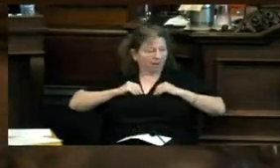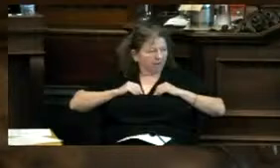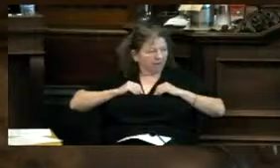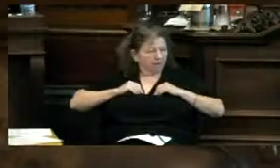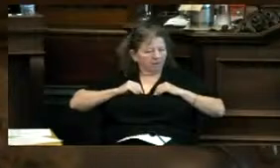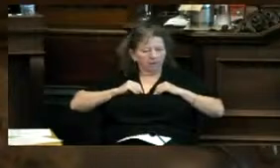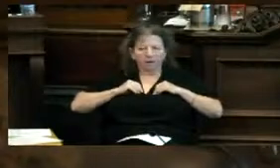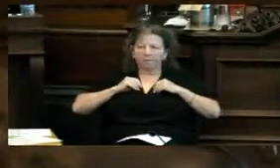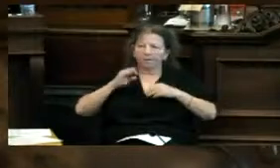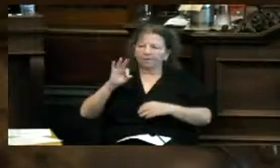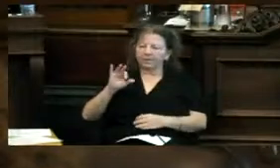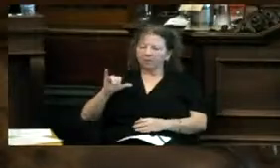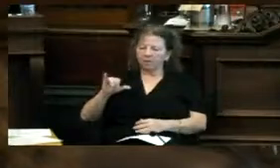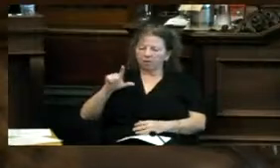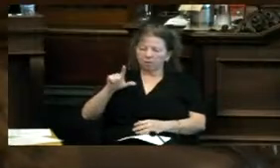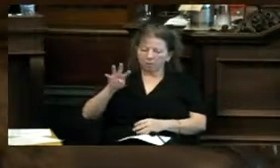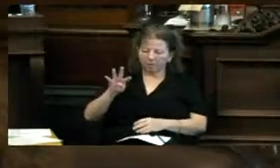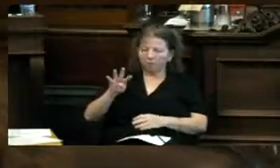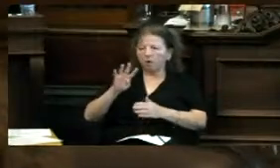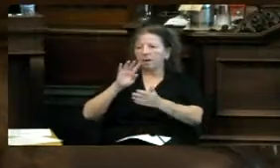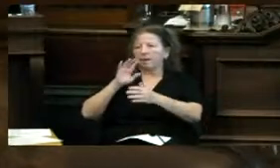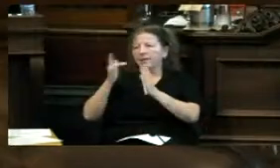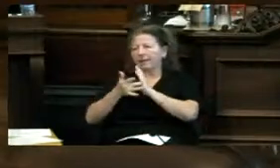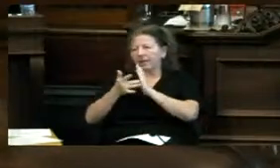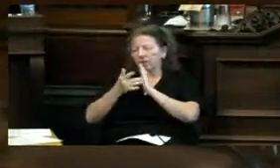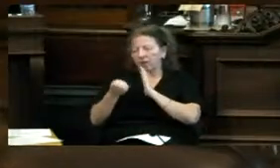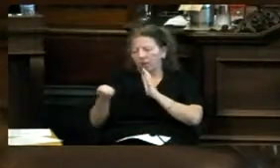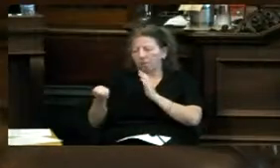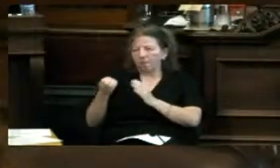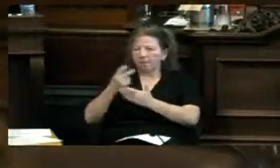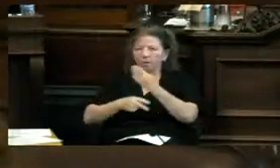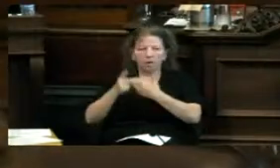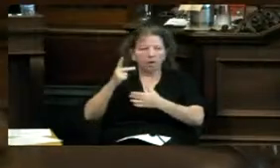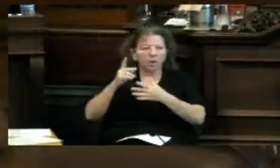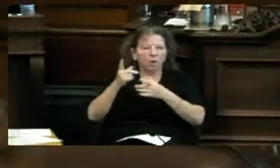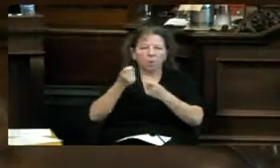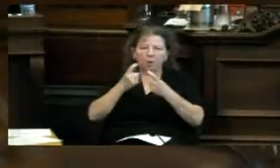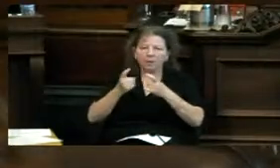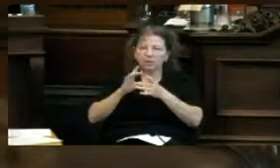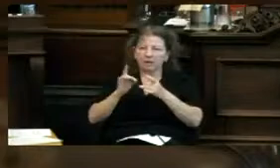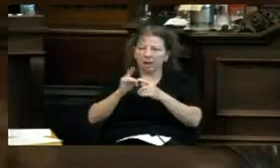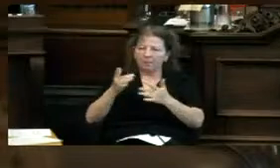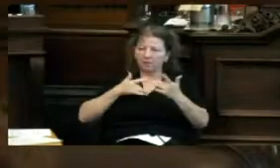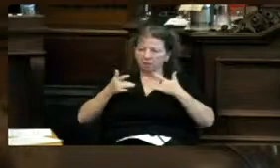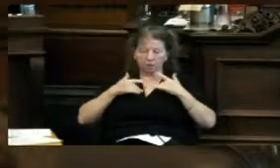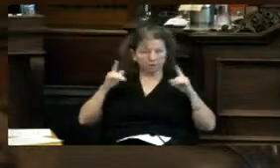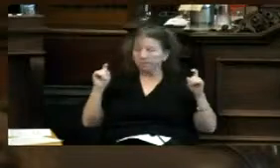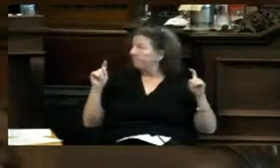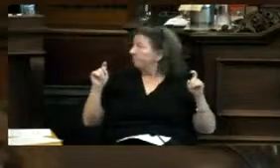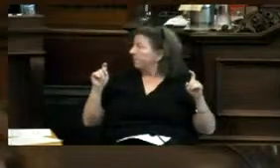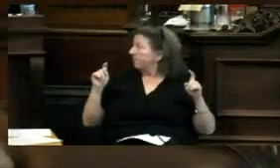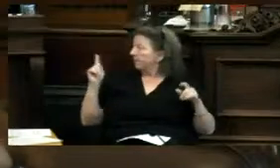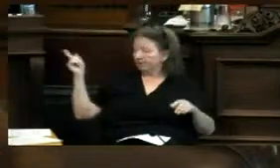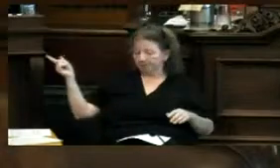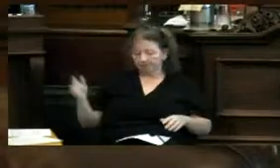number 443, authorizing an agreement for. Fiscal year 24